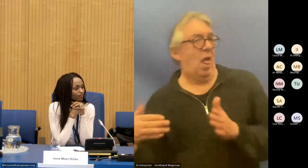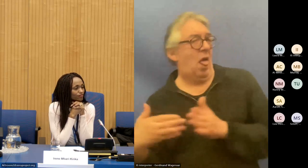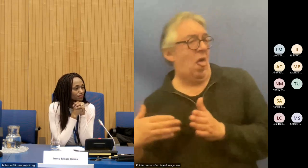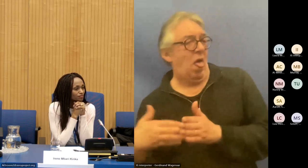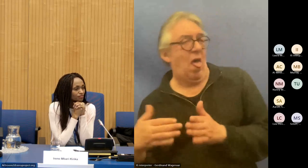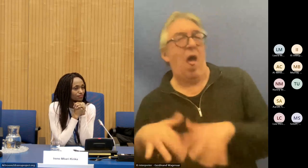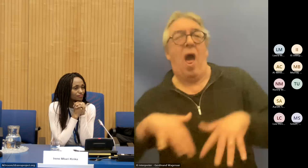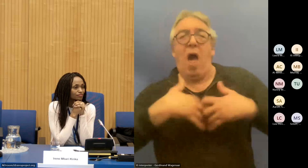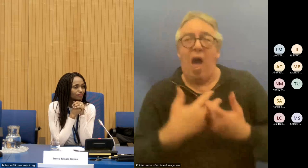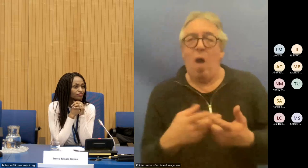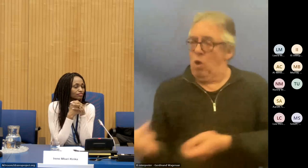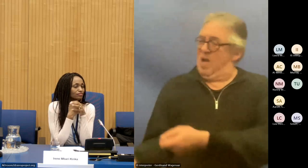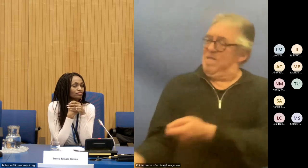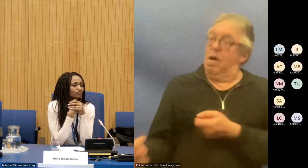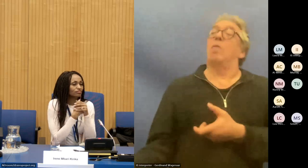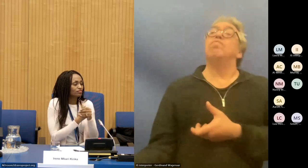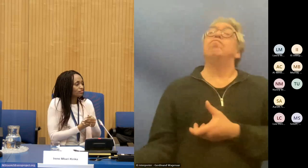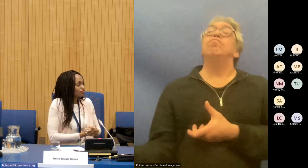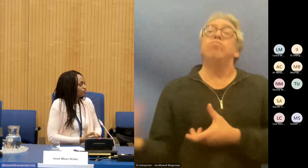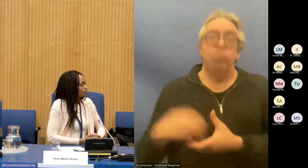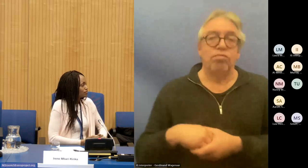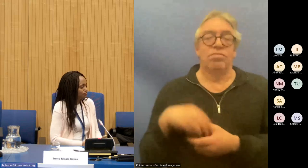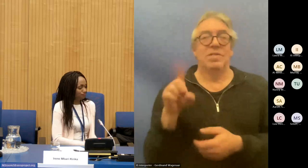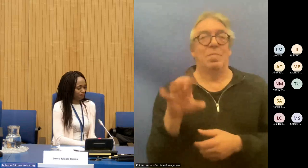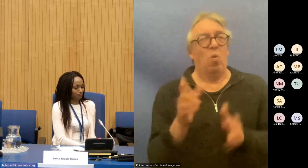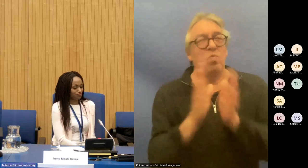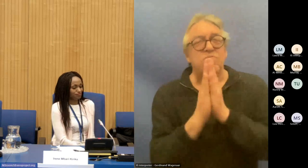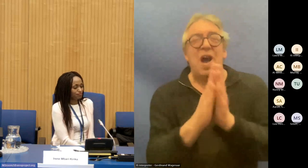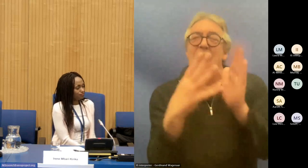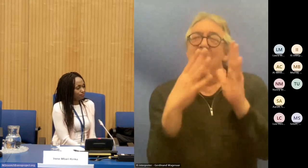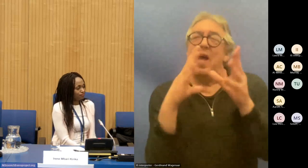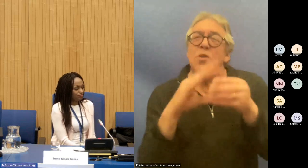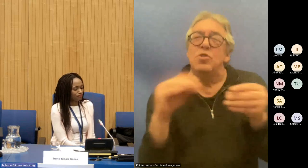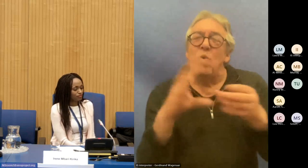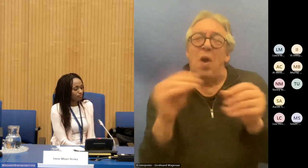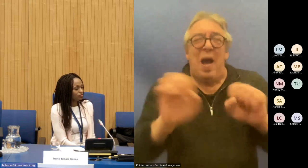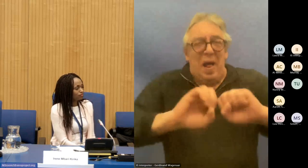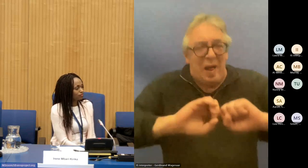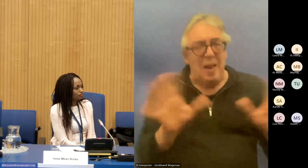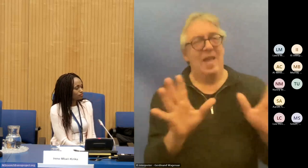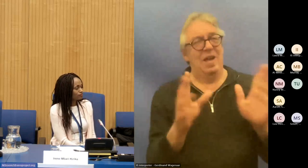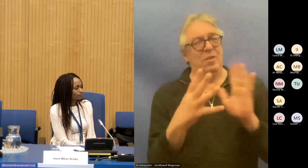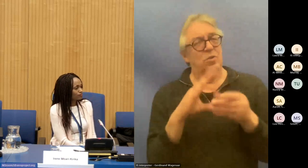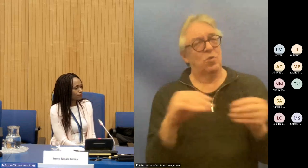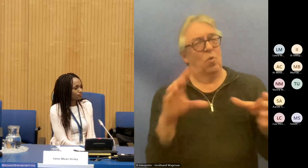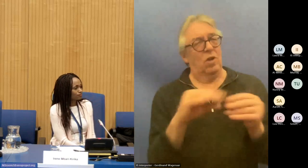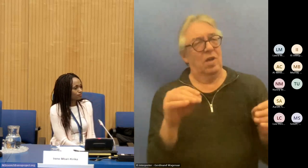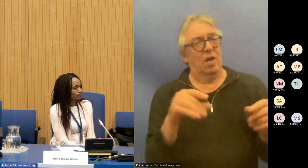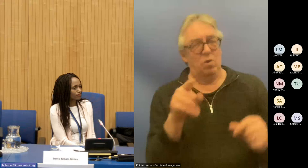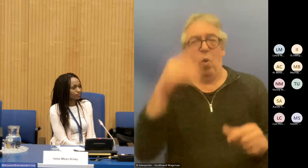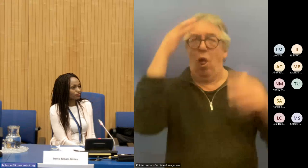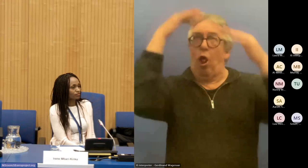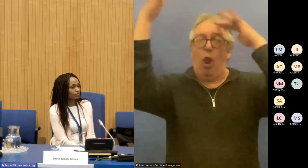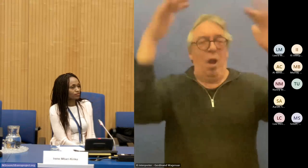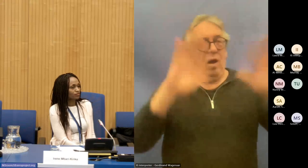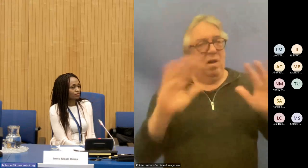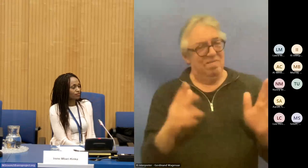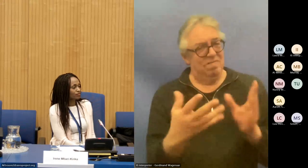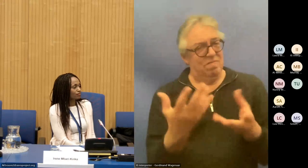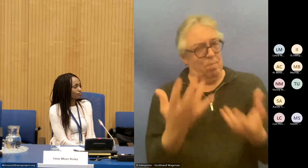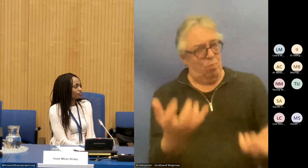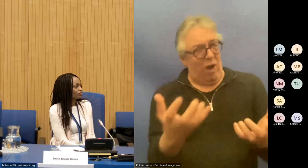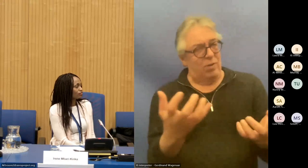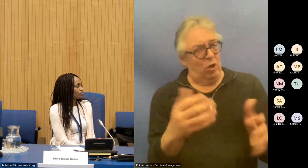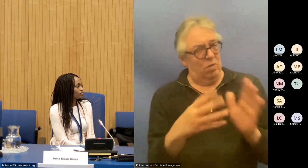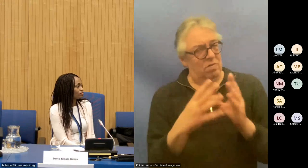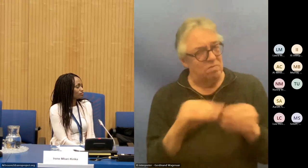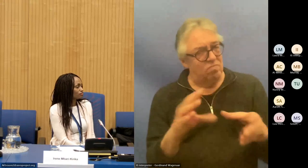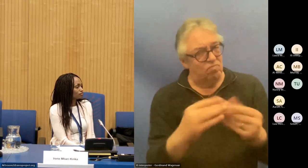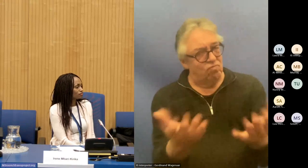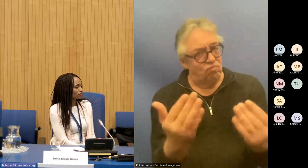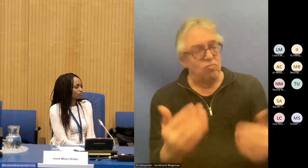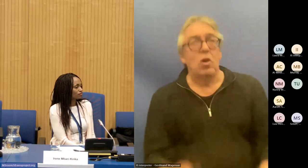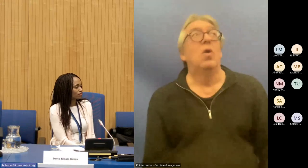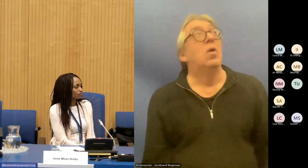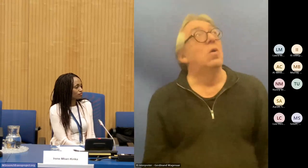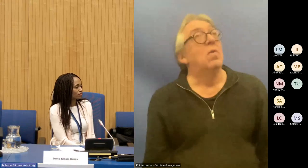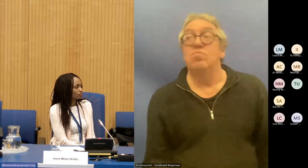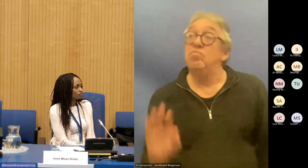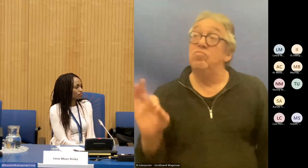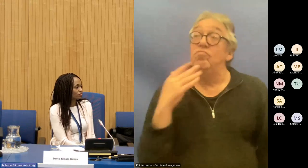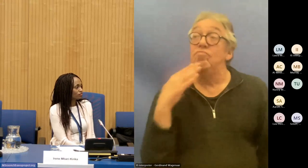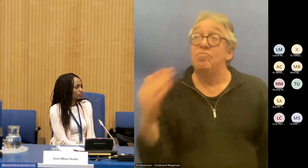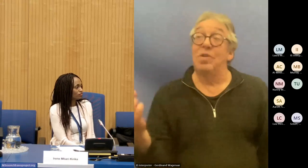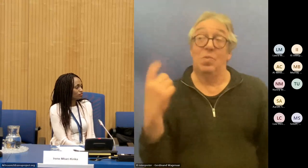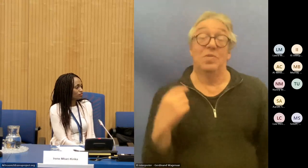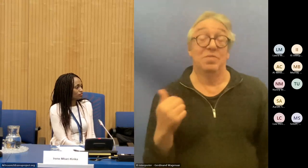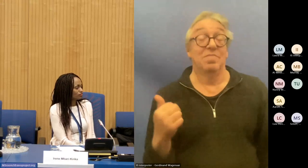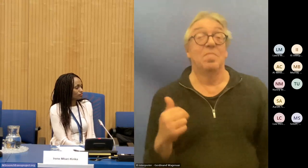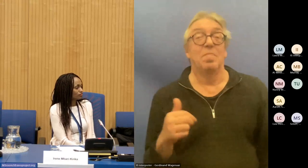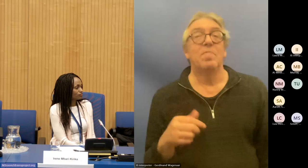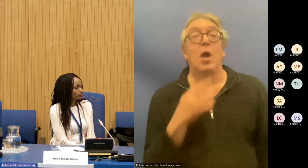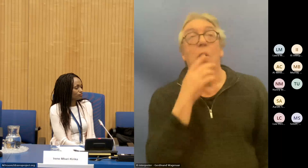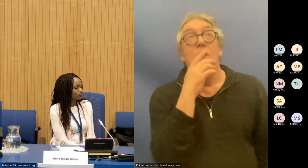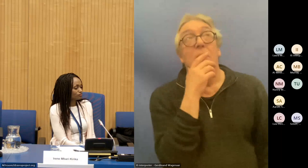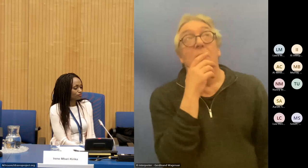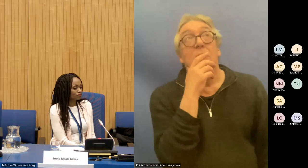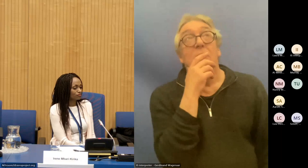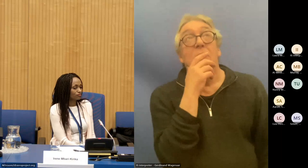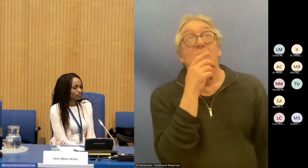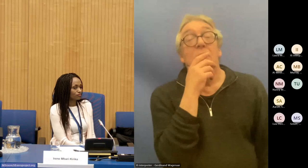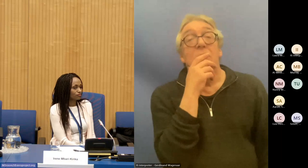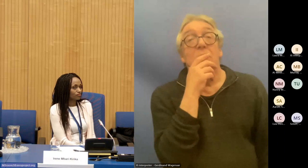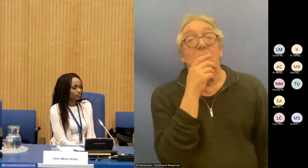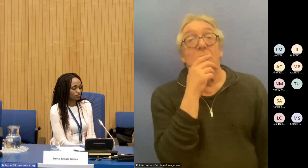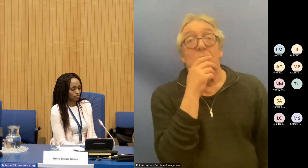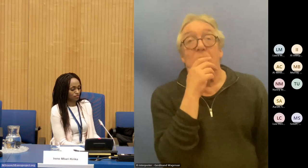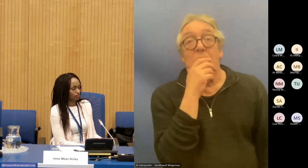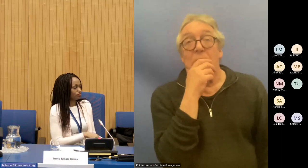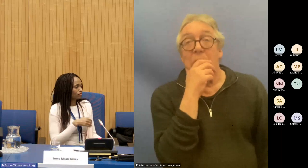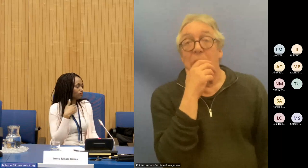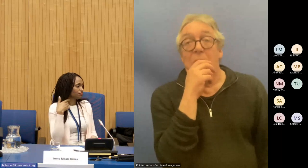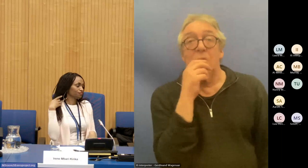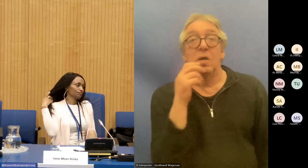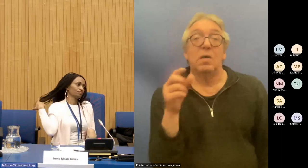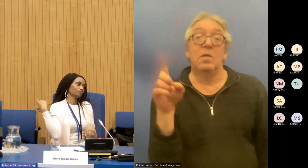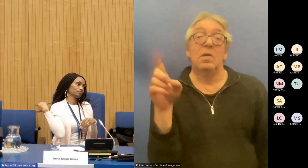Yes, thank you for that question. I think one barrier when you reach out to OPD's